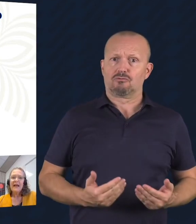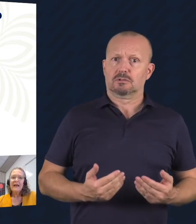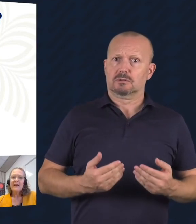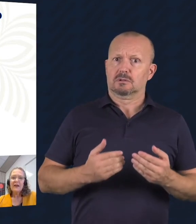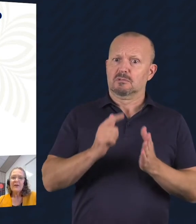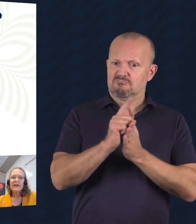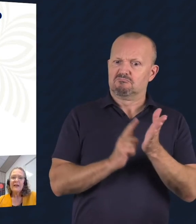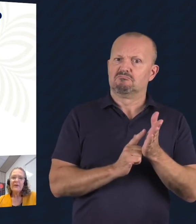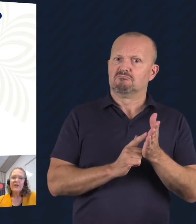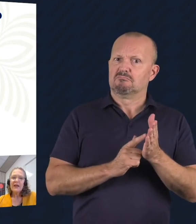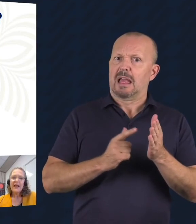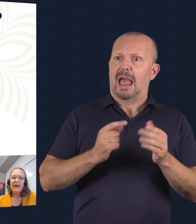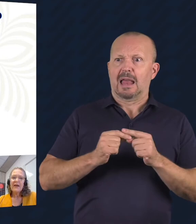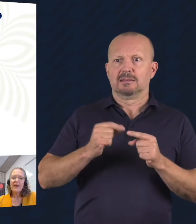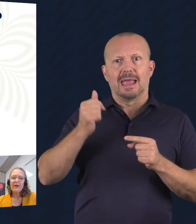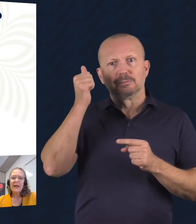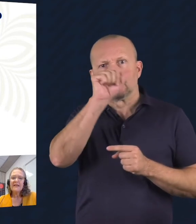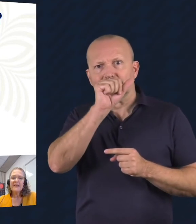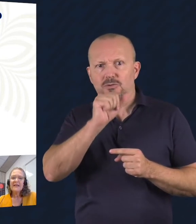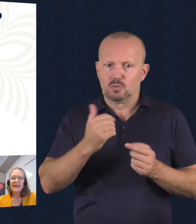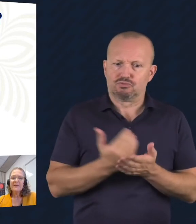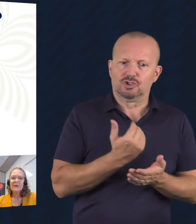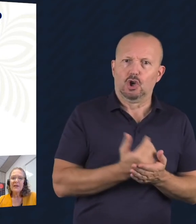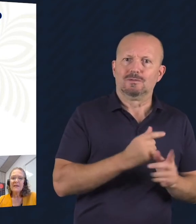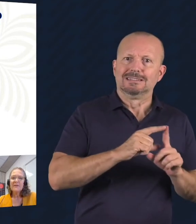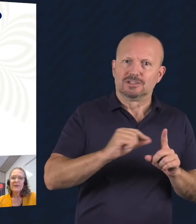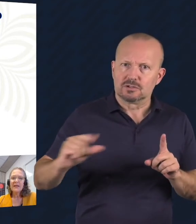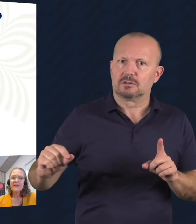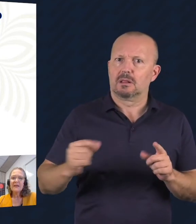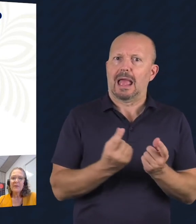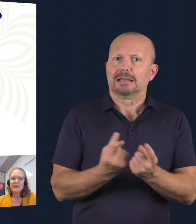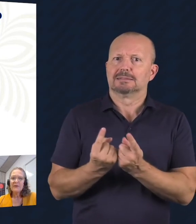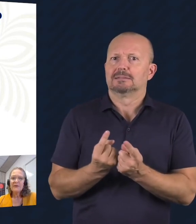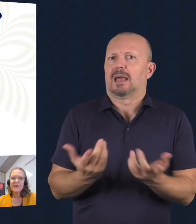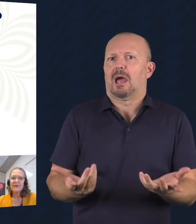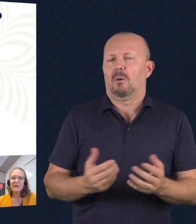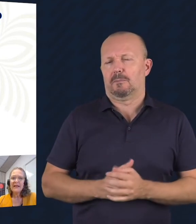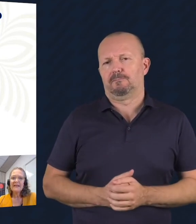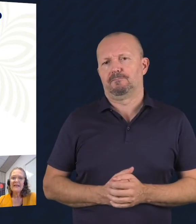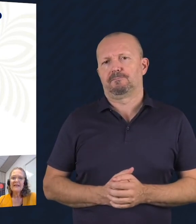including leveraging our current mandate and expertise to protect and preserve digital assets?